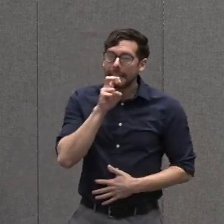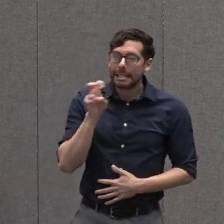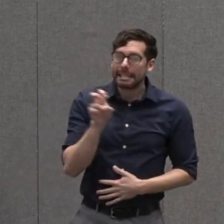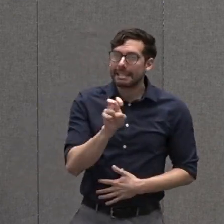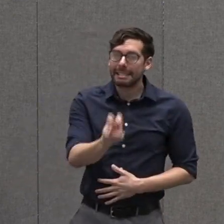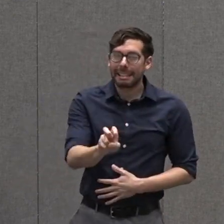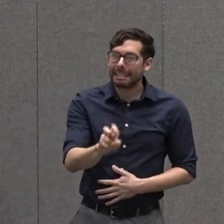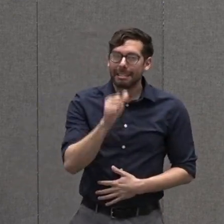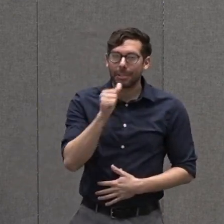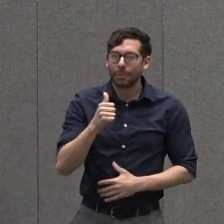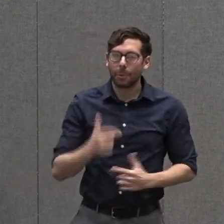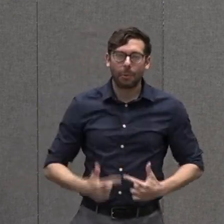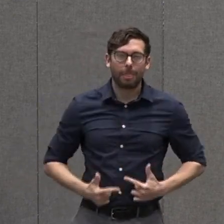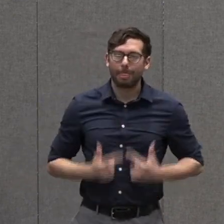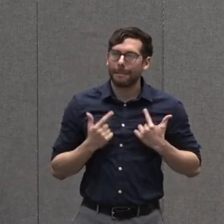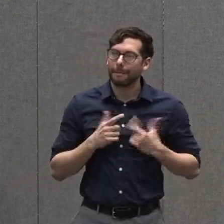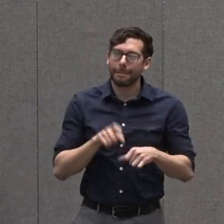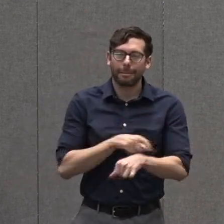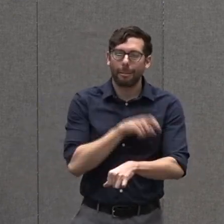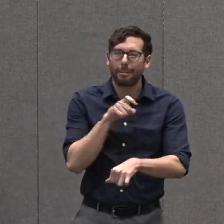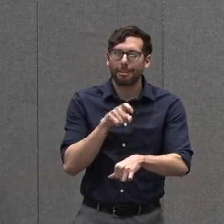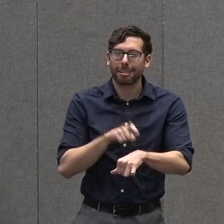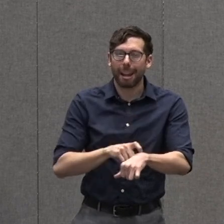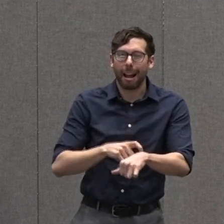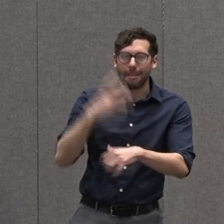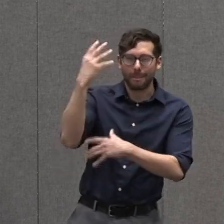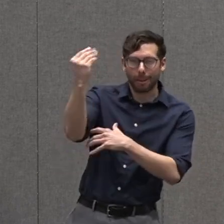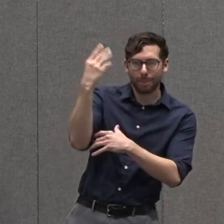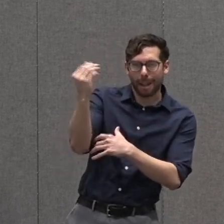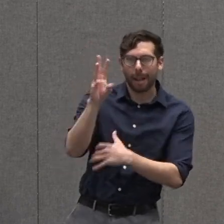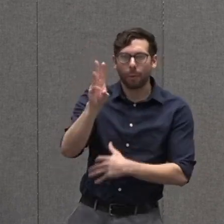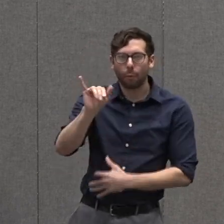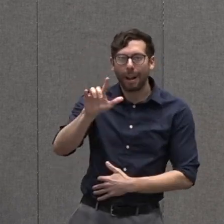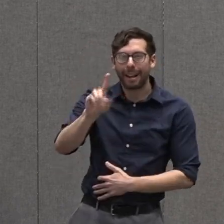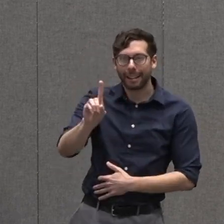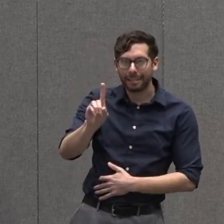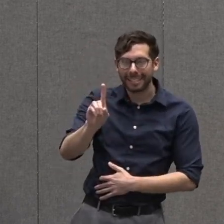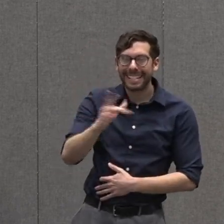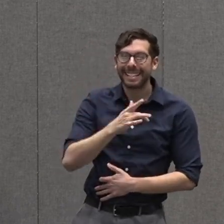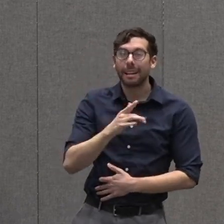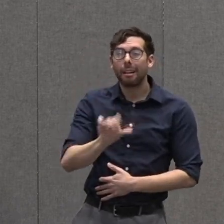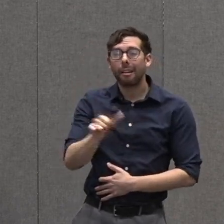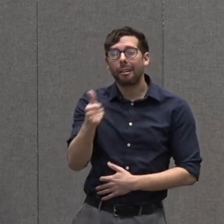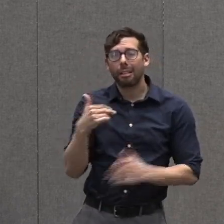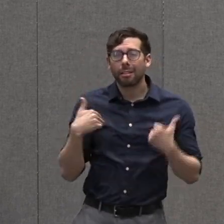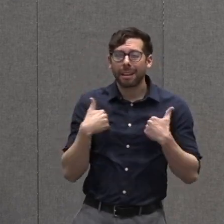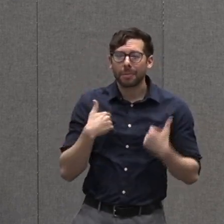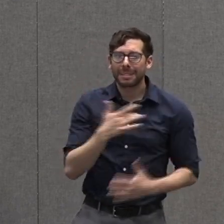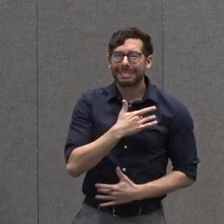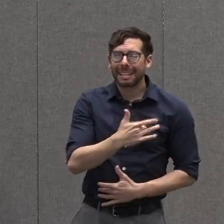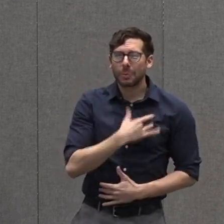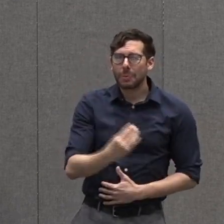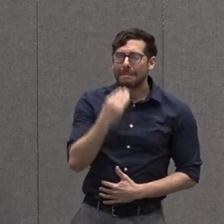for so many different animals, that they don't survive beyond that first year. Probably nine out of 10 don't.